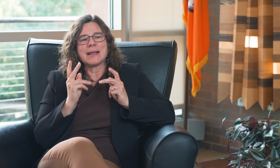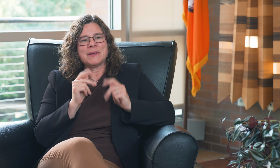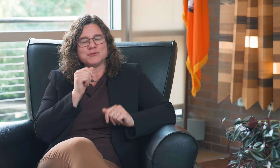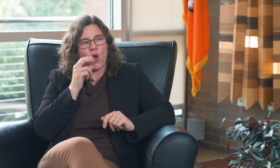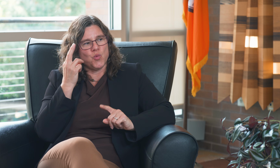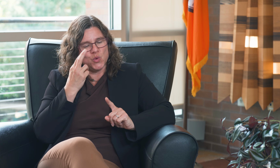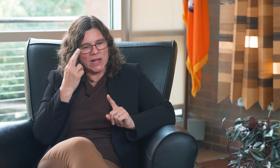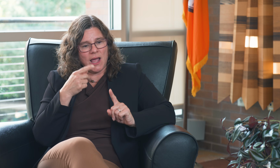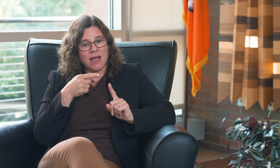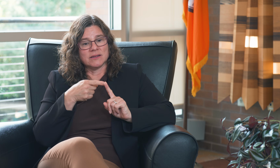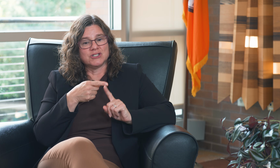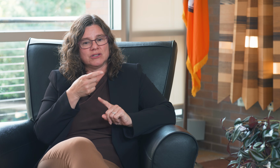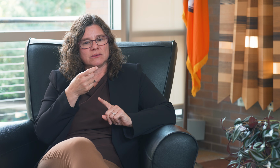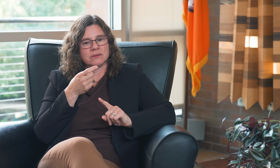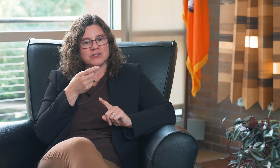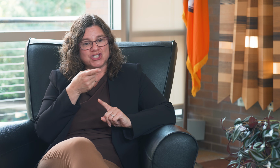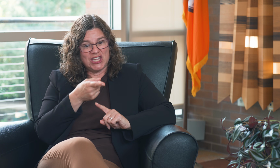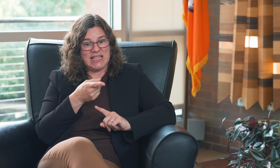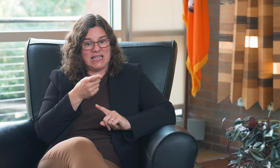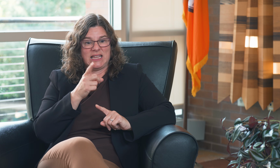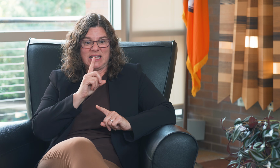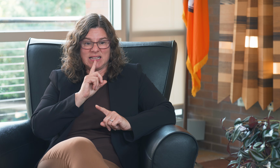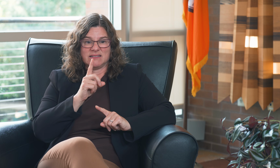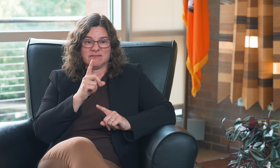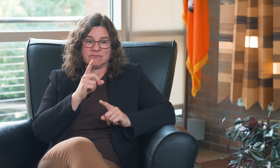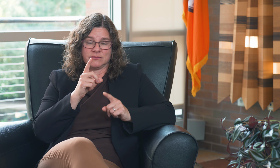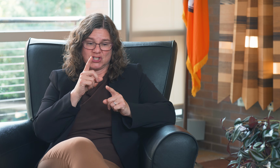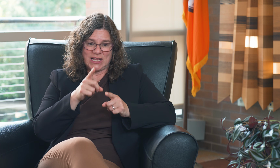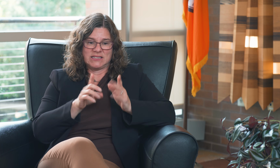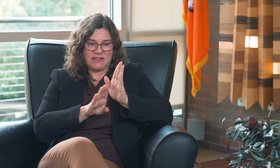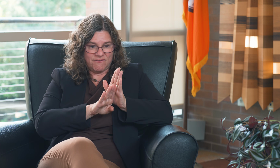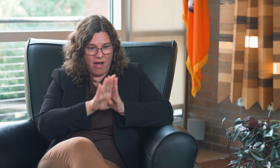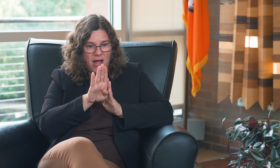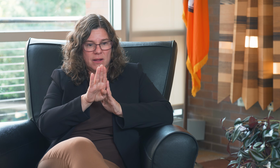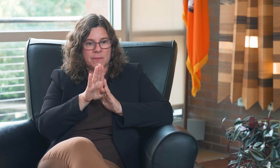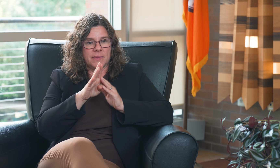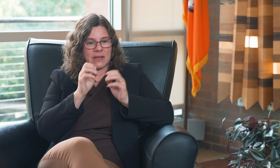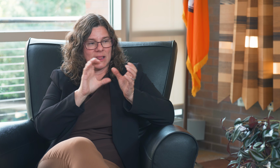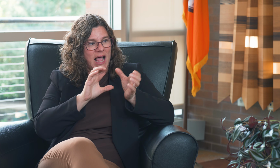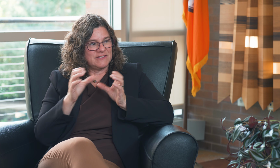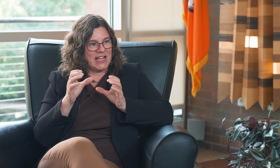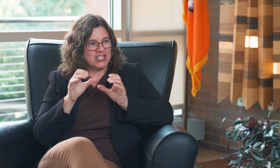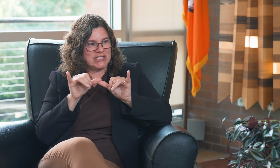Many people don't realize she developed the classification system